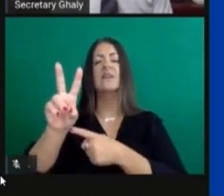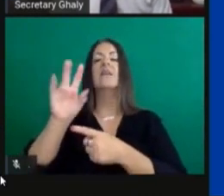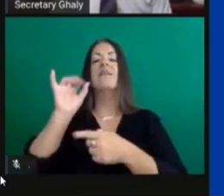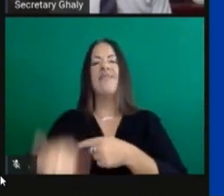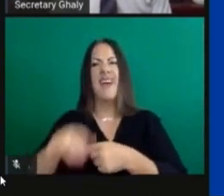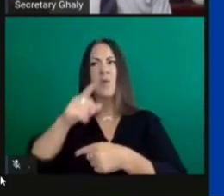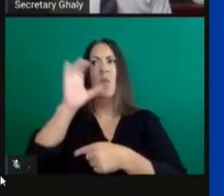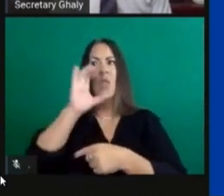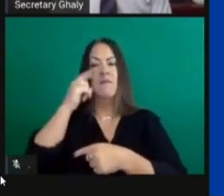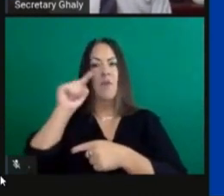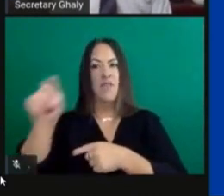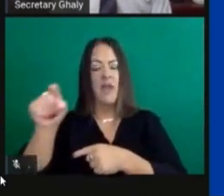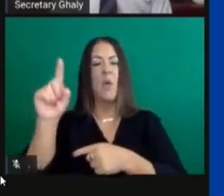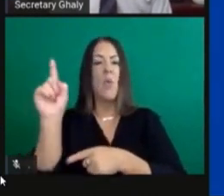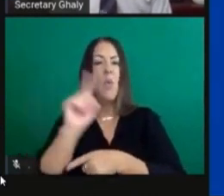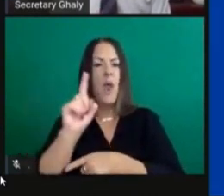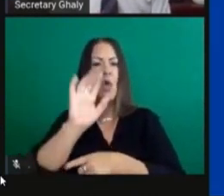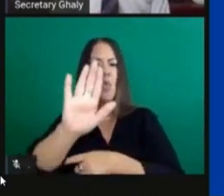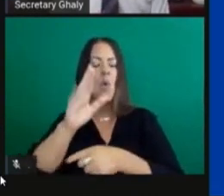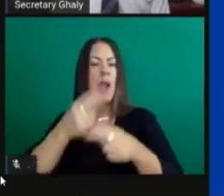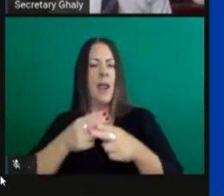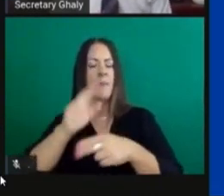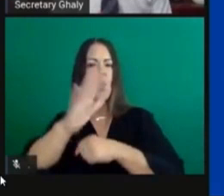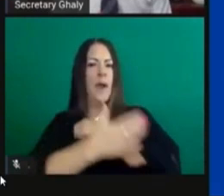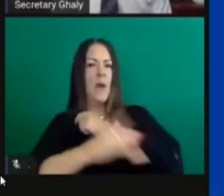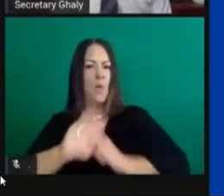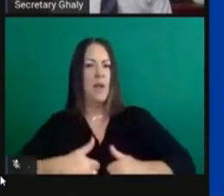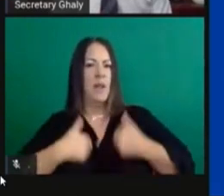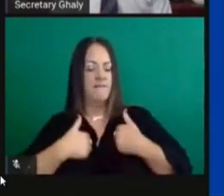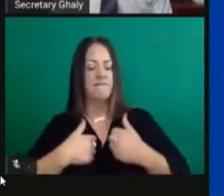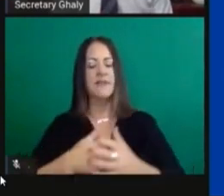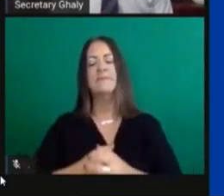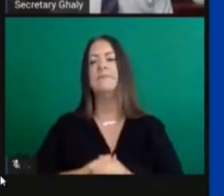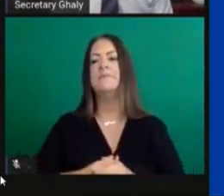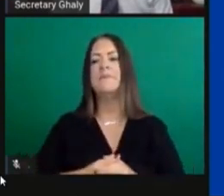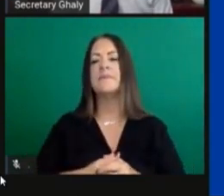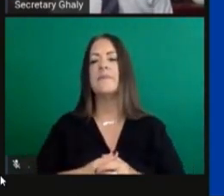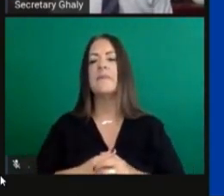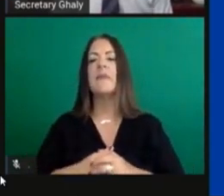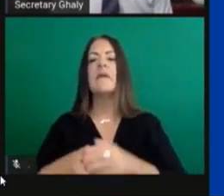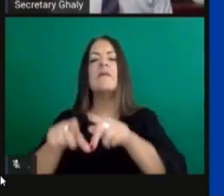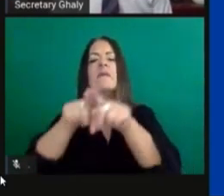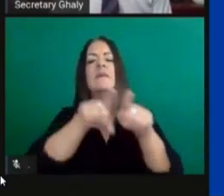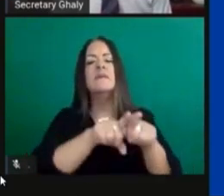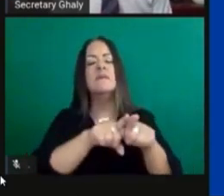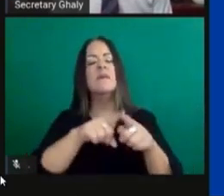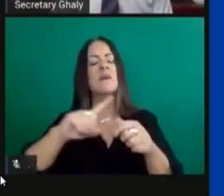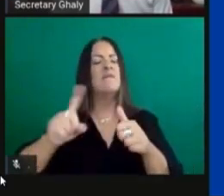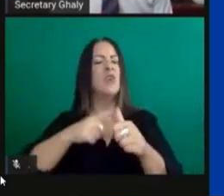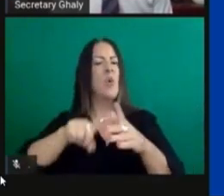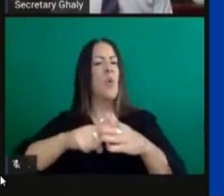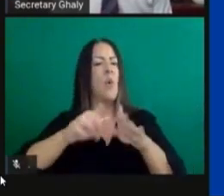SO WE CONSTANTLY URGE YOU TO GO TO OUR COVID-19.CA.GOV WEBSITE. WHERE YOU CAN GET ALL OF THE